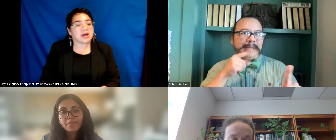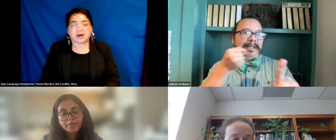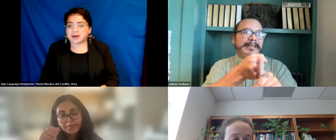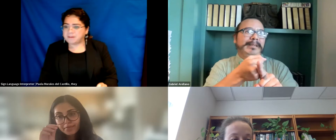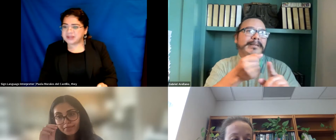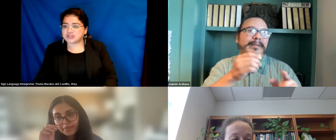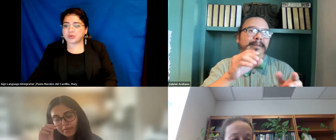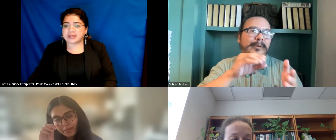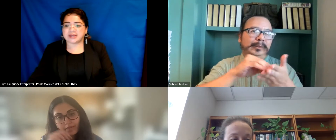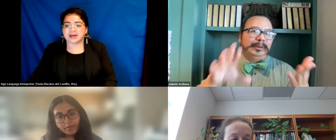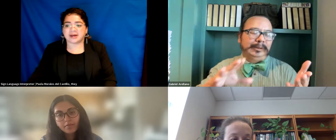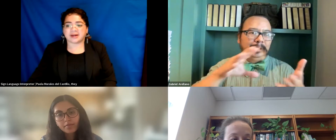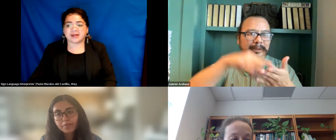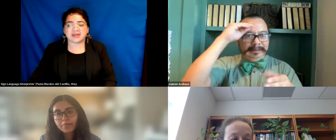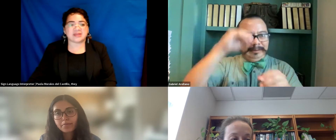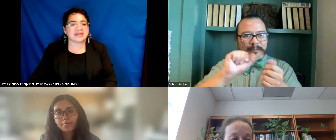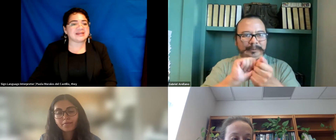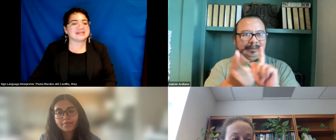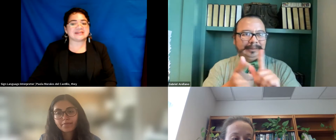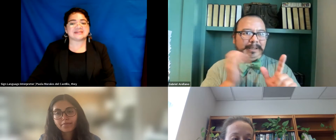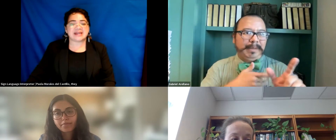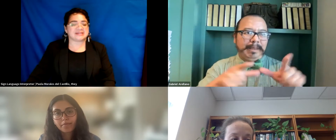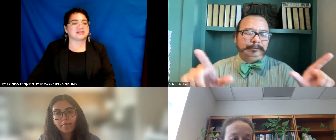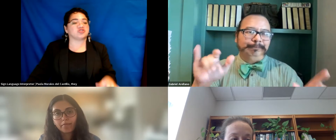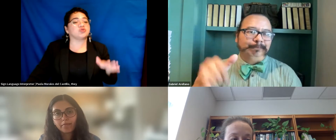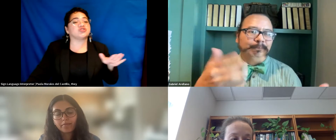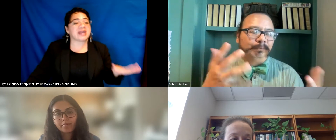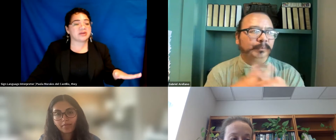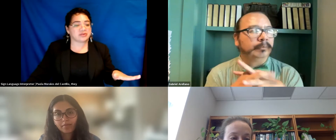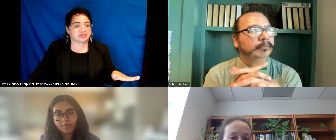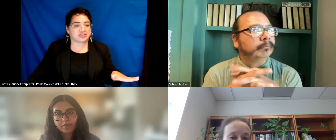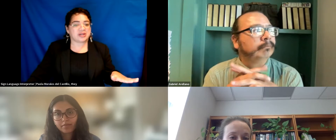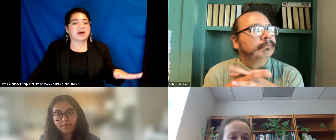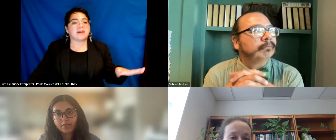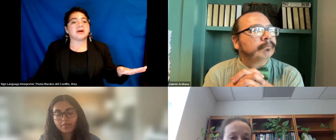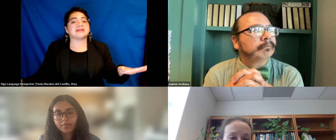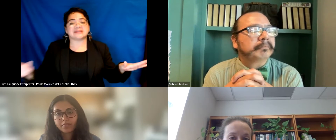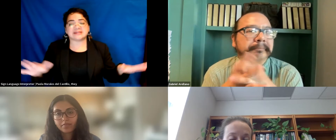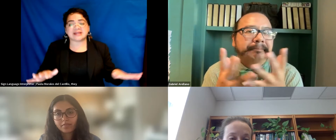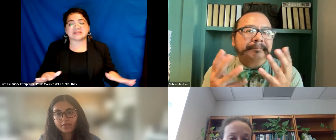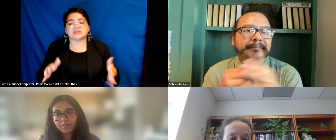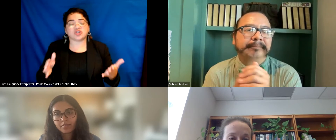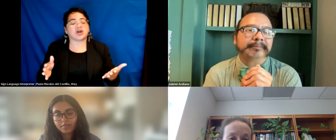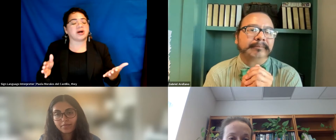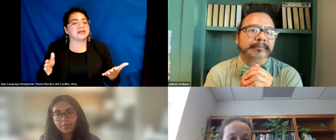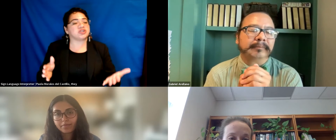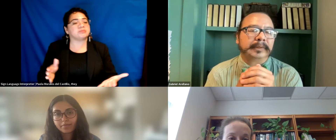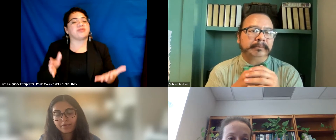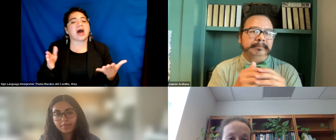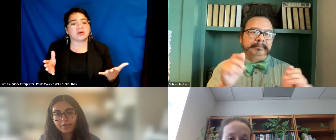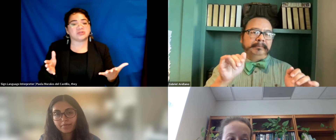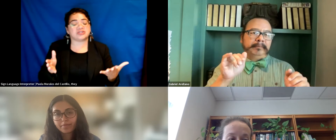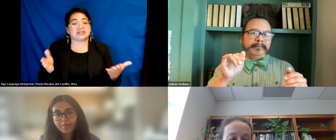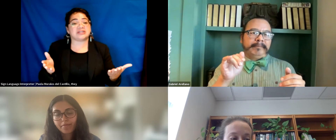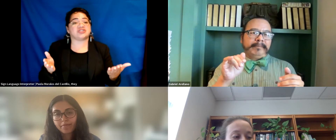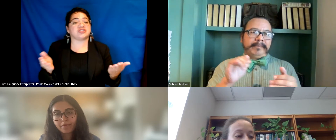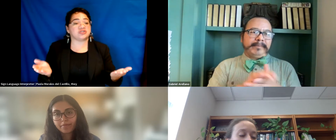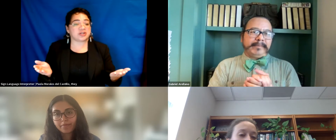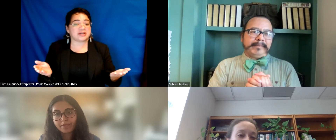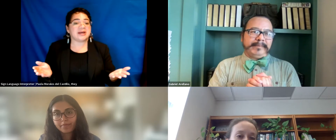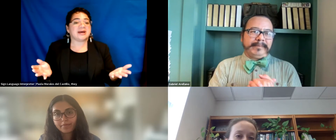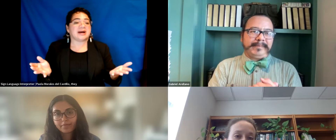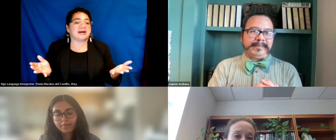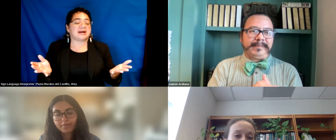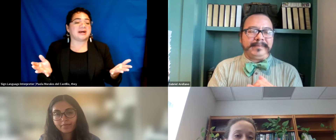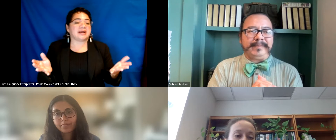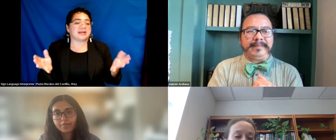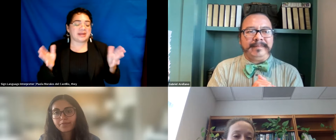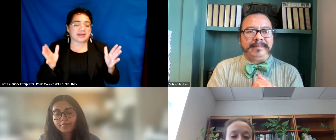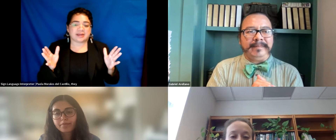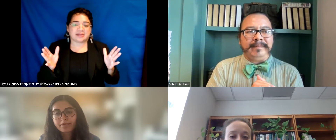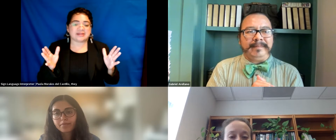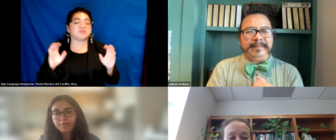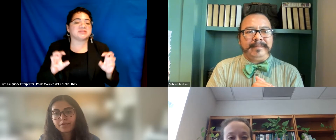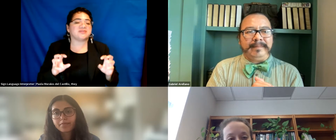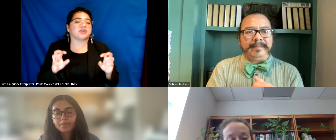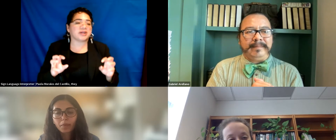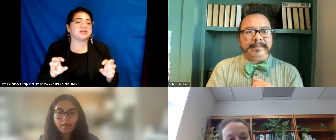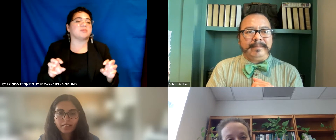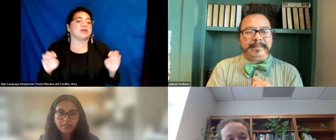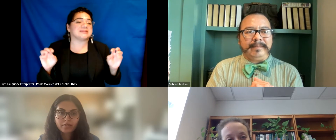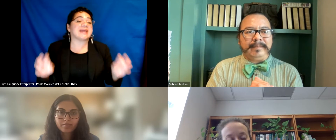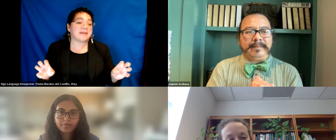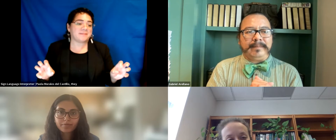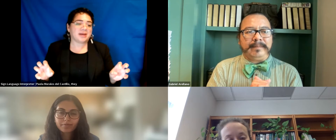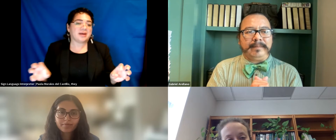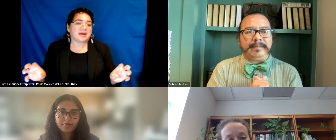Sign Language Interpreter | Paola Morales del Castillo, they: Um, between uh the the States. There's no standards among the States in in terms of how to teach children uh a specific curriculum on stem